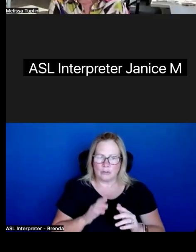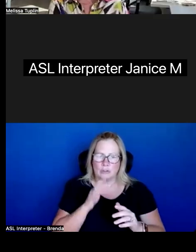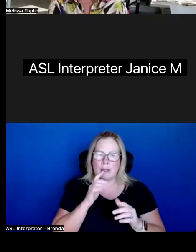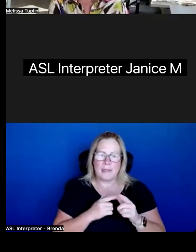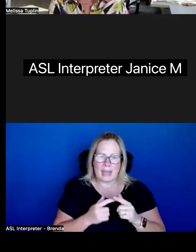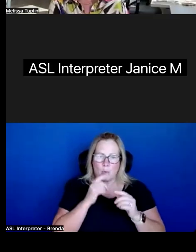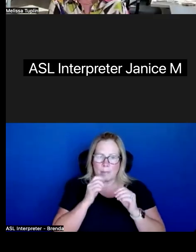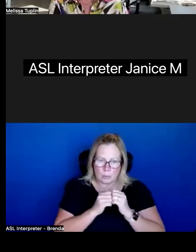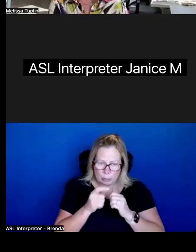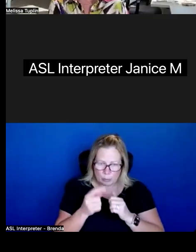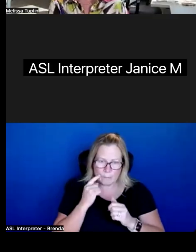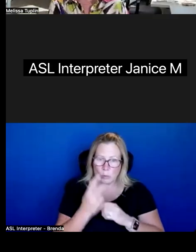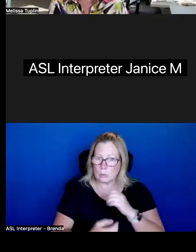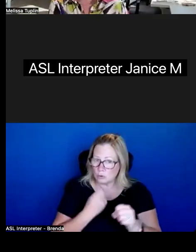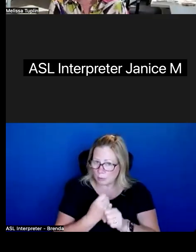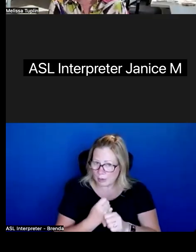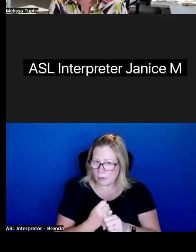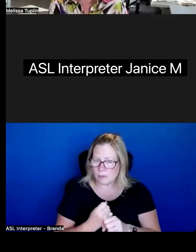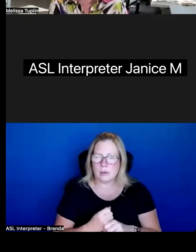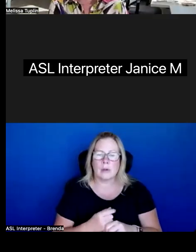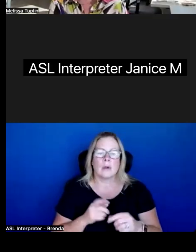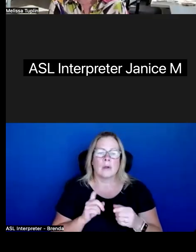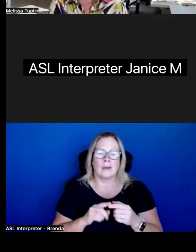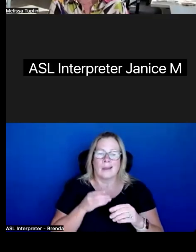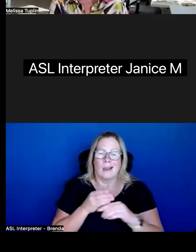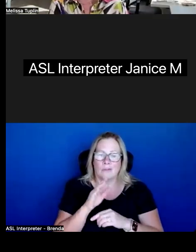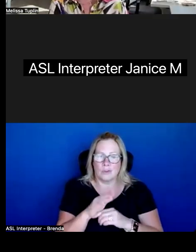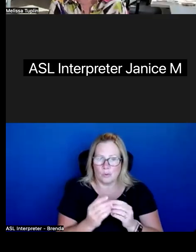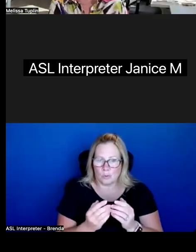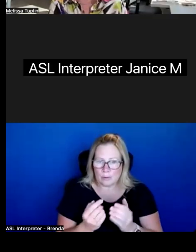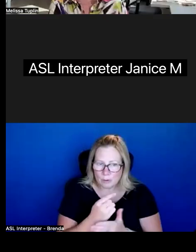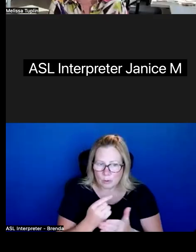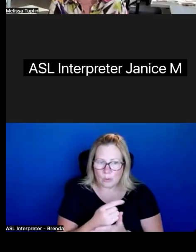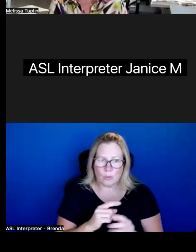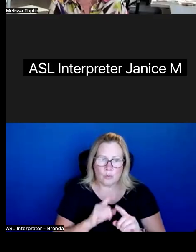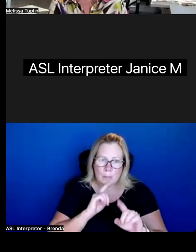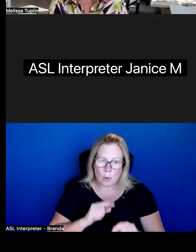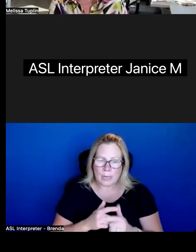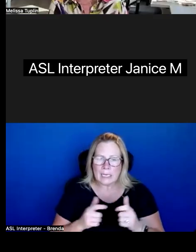also be asked to review your reporting material. They'll participate in fair notice policy flag